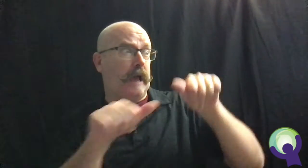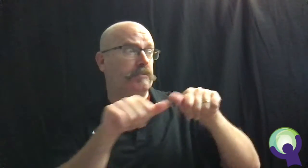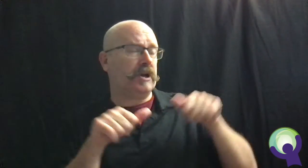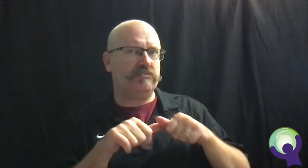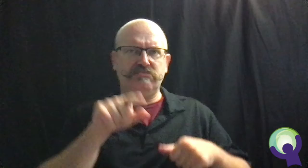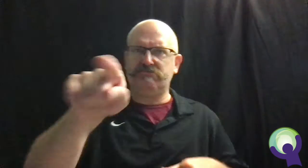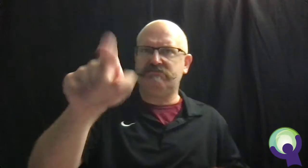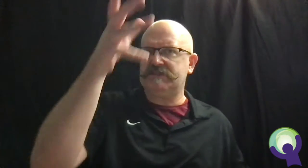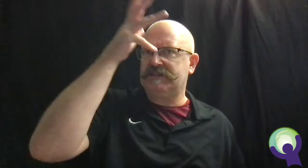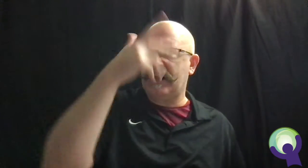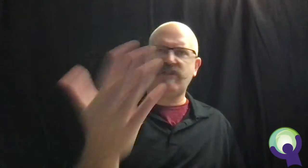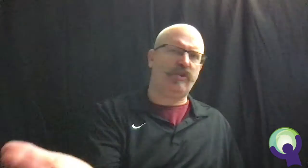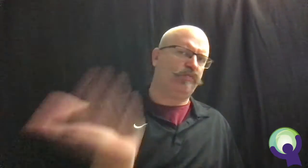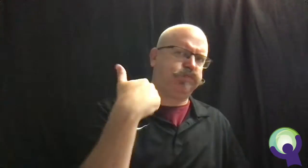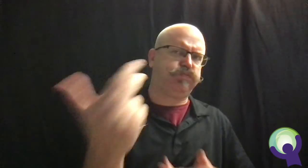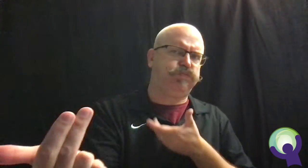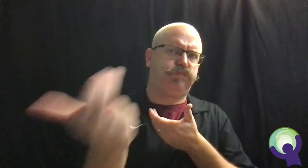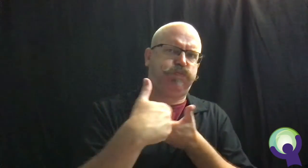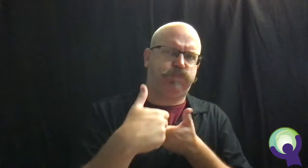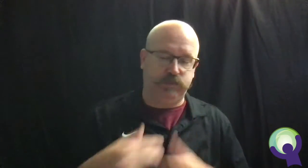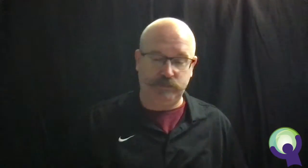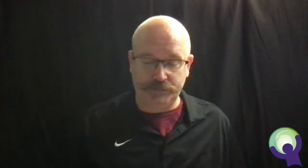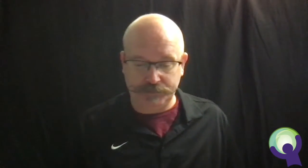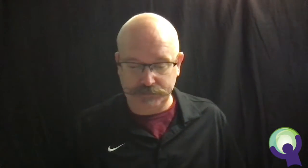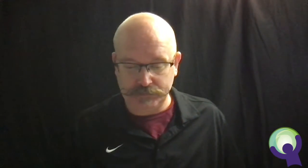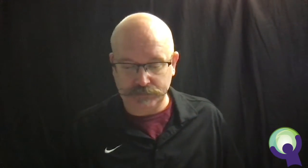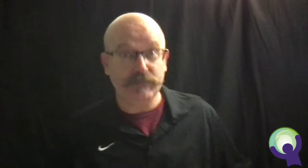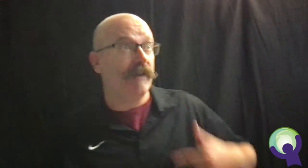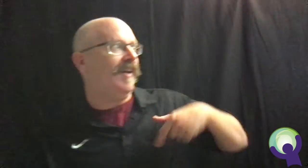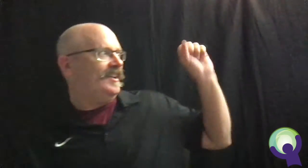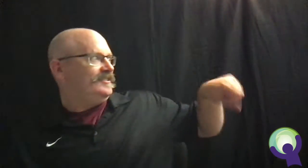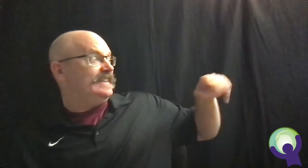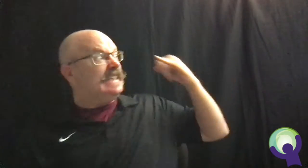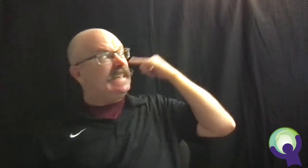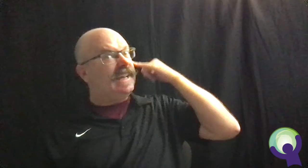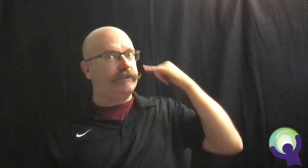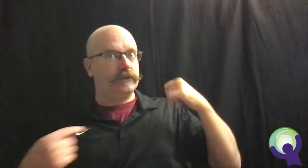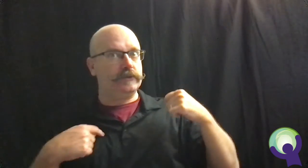"If we get a place, you and your dad can come live with us," Denny says.